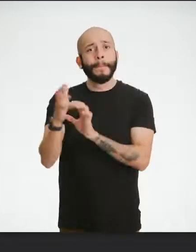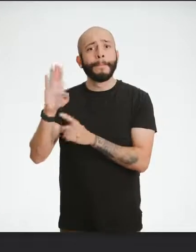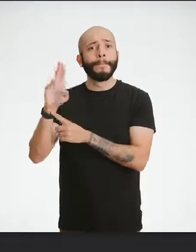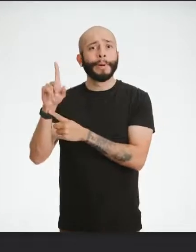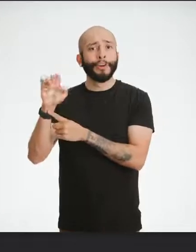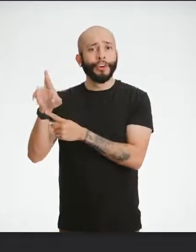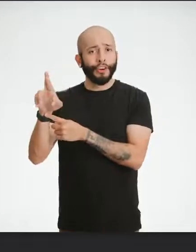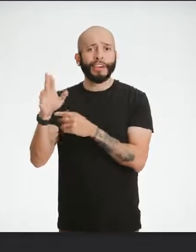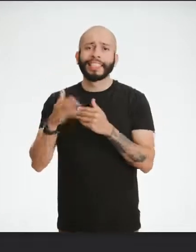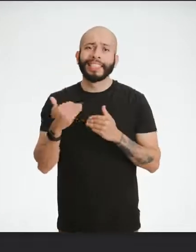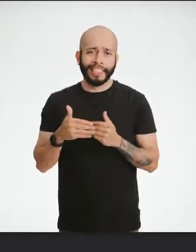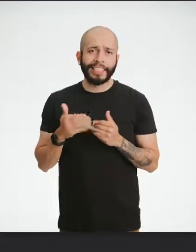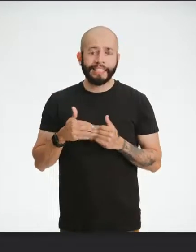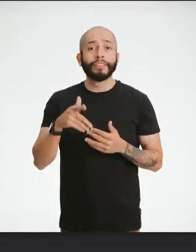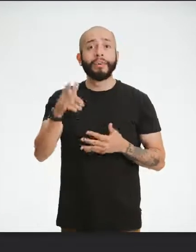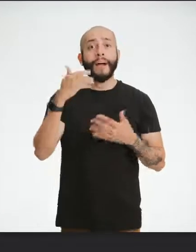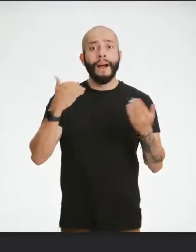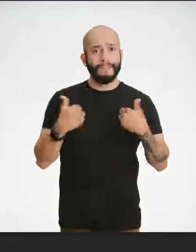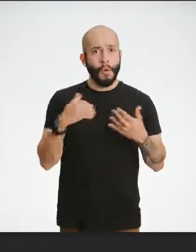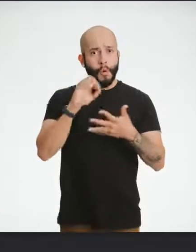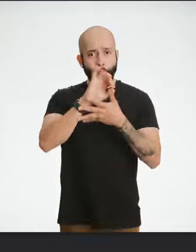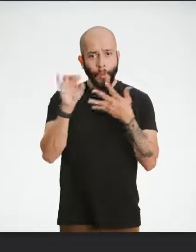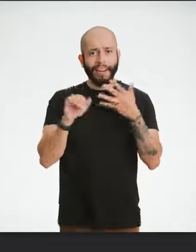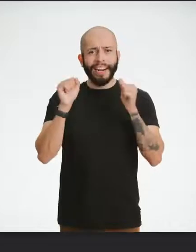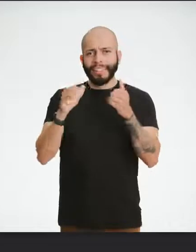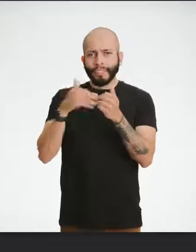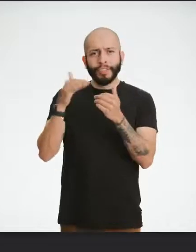And it's easy to convert a literal to a builder.